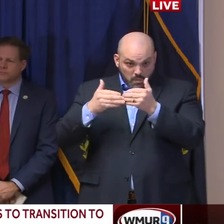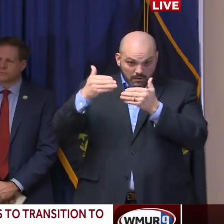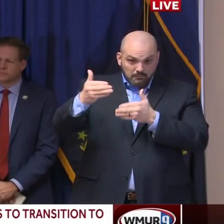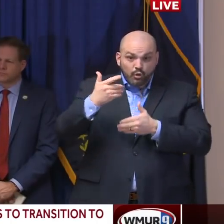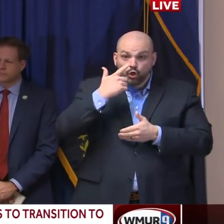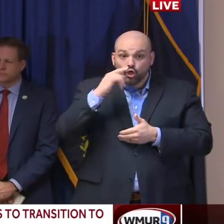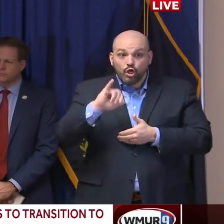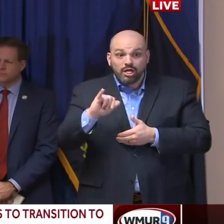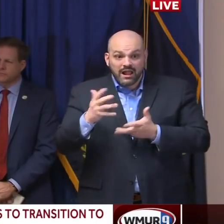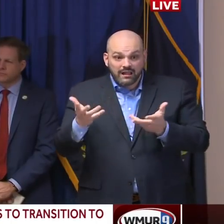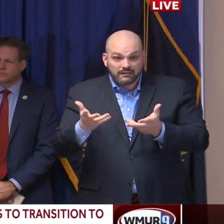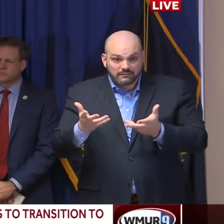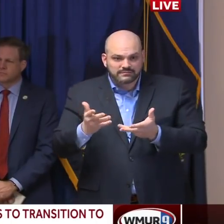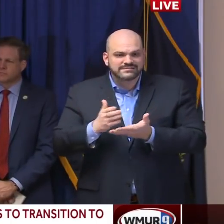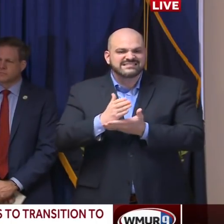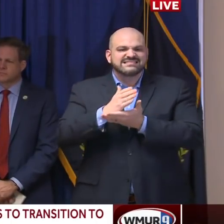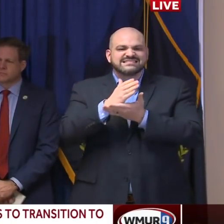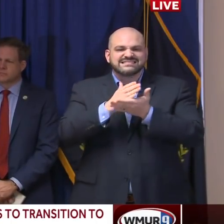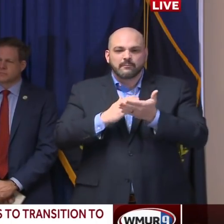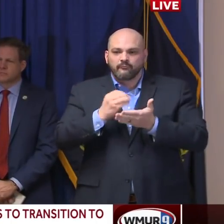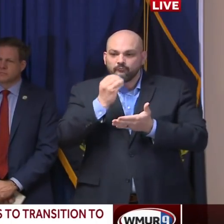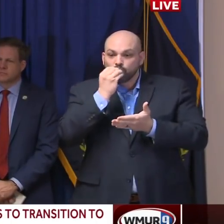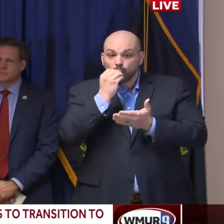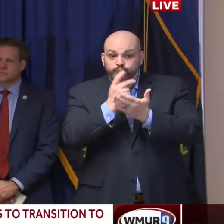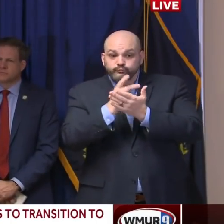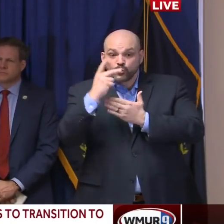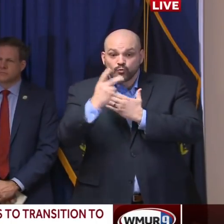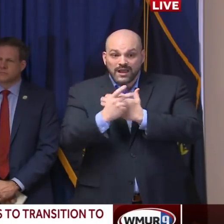RELATIVE TO REMOTE SUPPORT, THERE ARE TWO AREAS OF FOCUS.